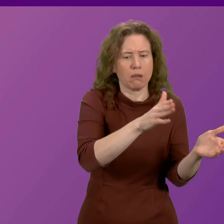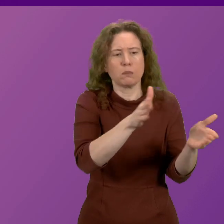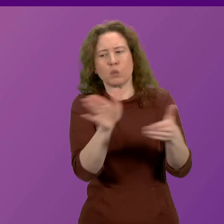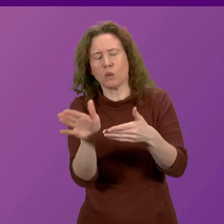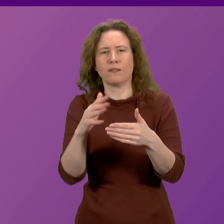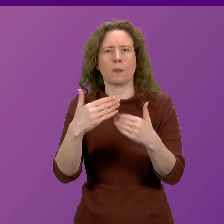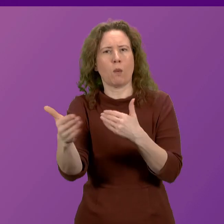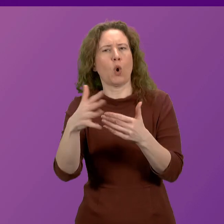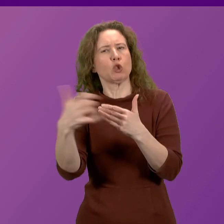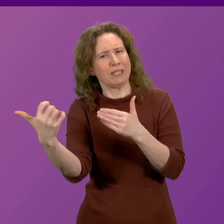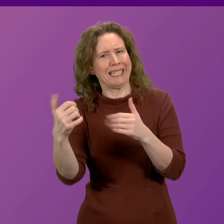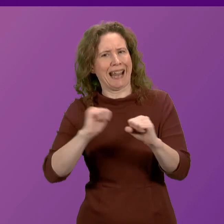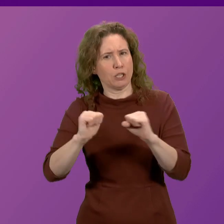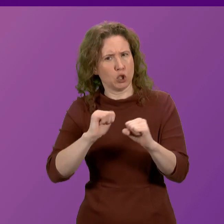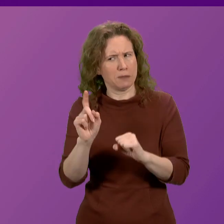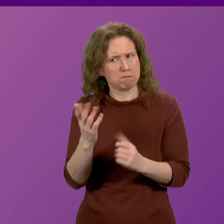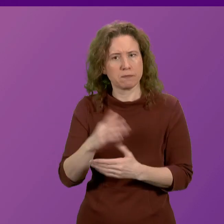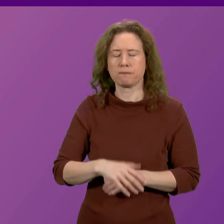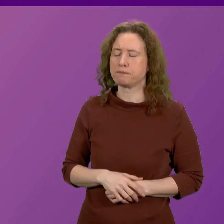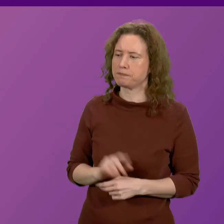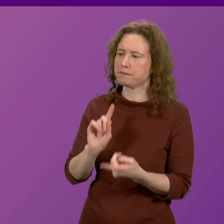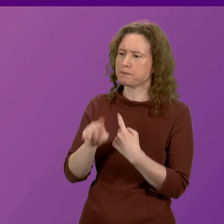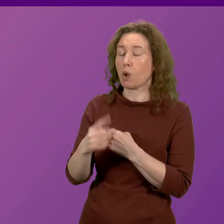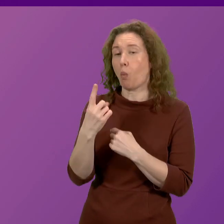One of the fundamental points in the budget statement yesterday was the commitment to